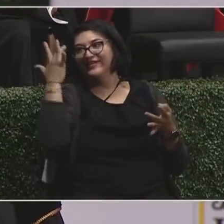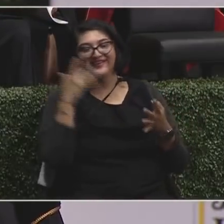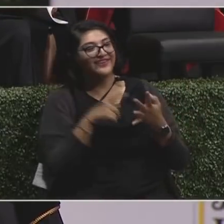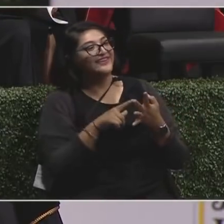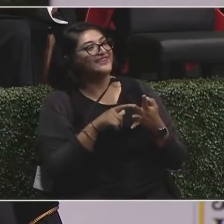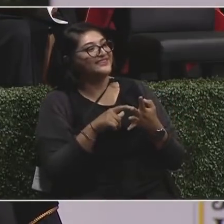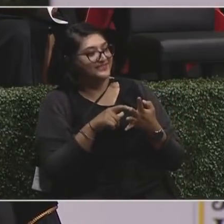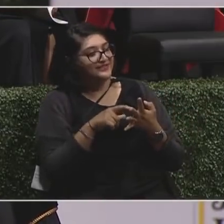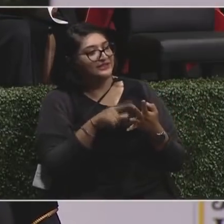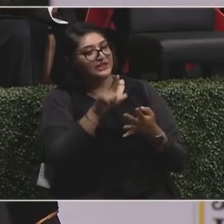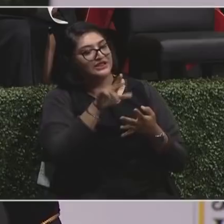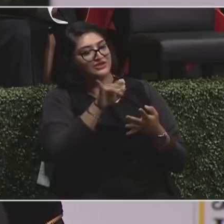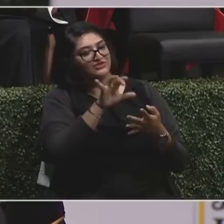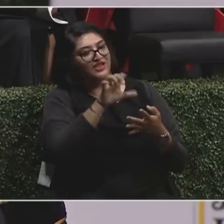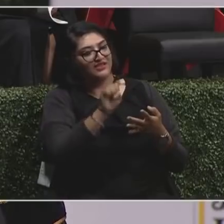CONGRESSWOMAN